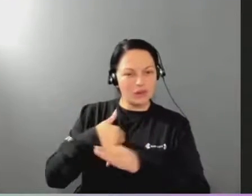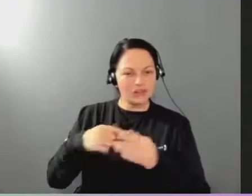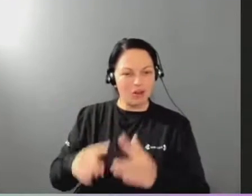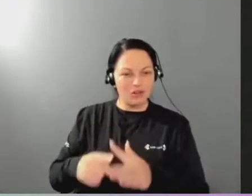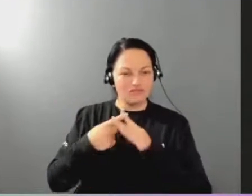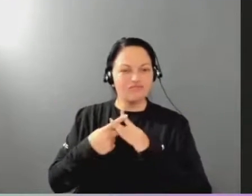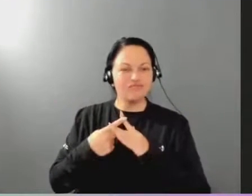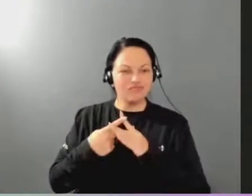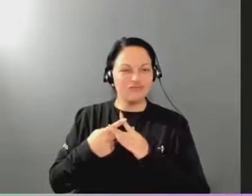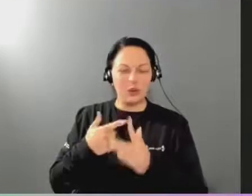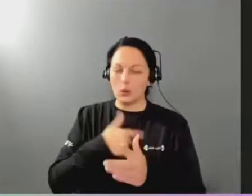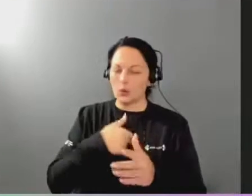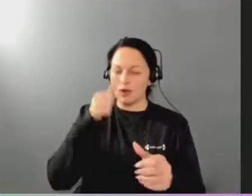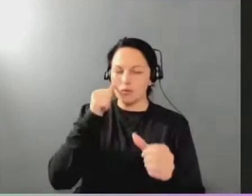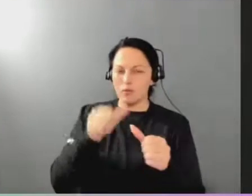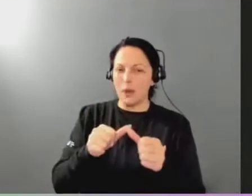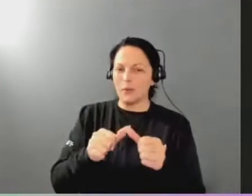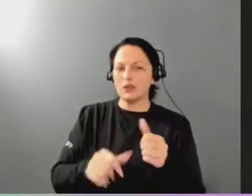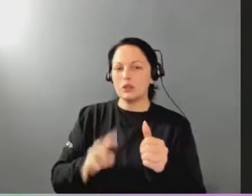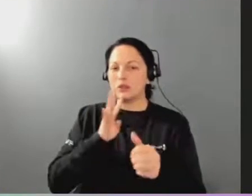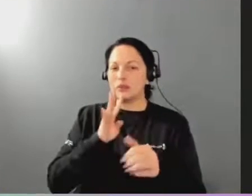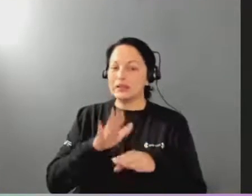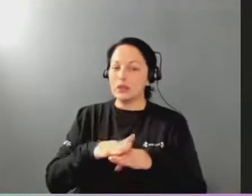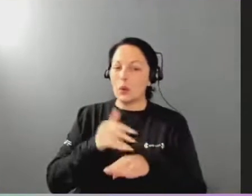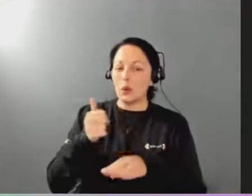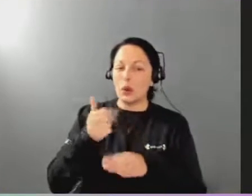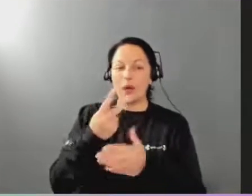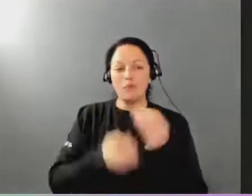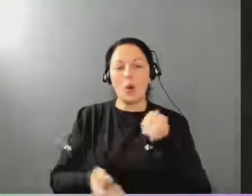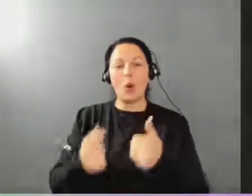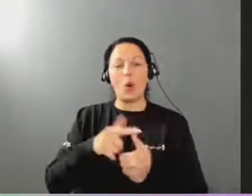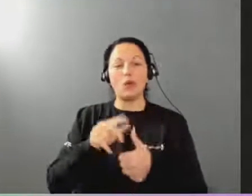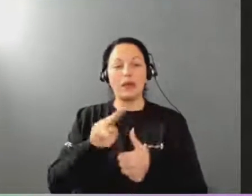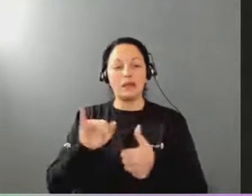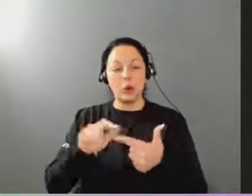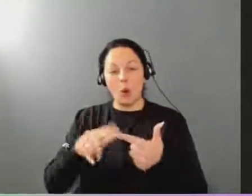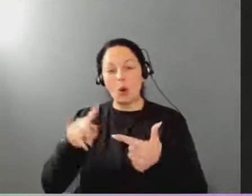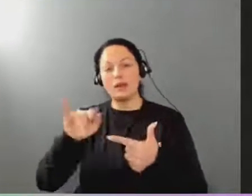fantastic job of doing interpretation for us. As we both said they are group